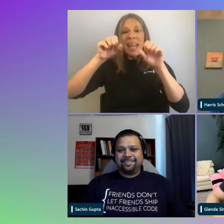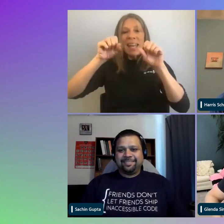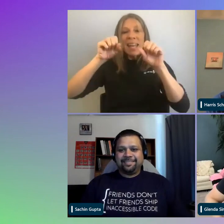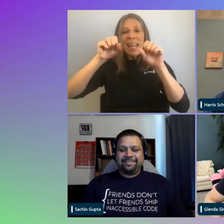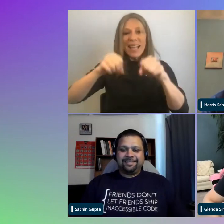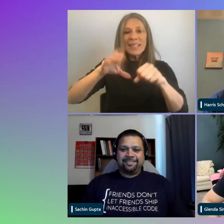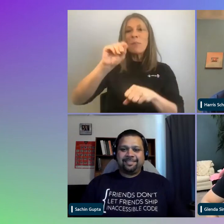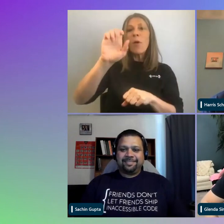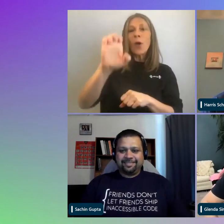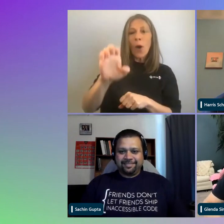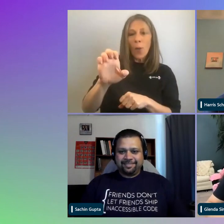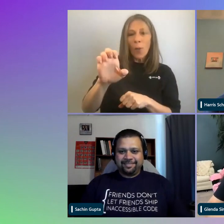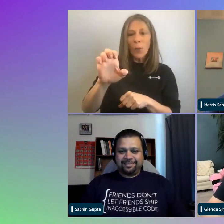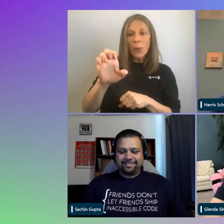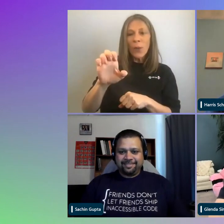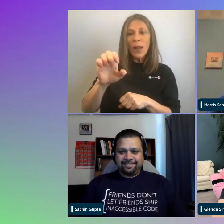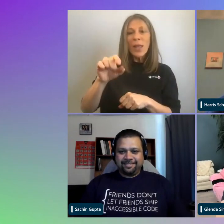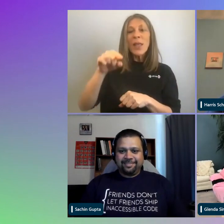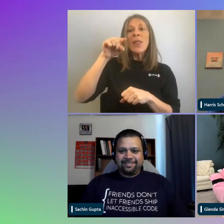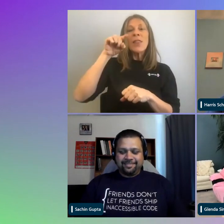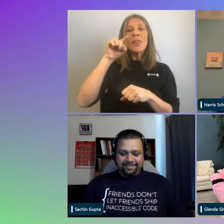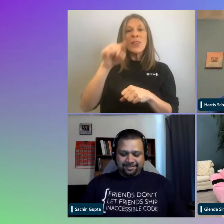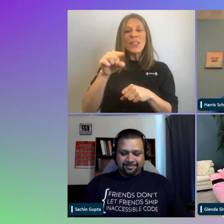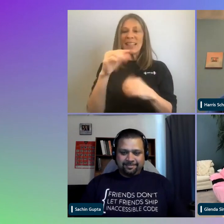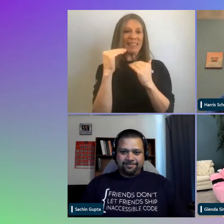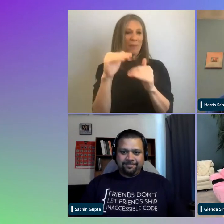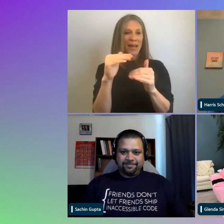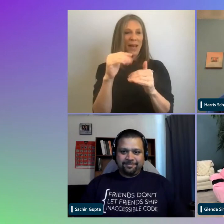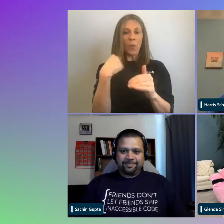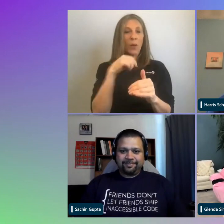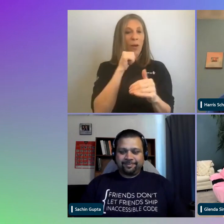these are limited release shirts. We don't have any. Lots